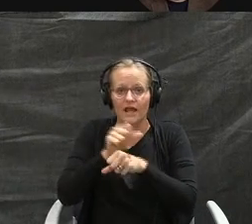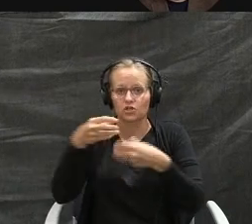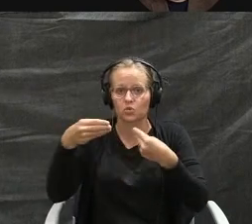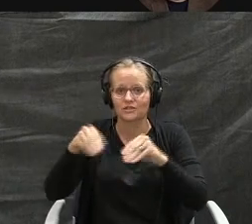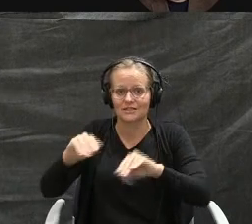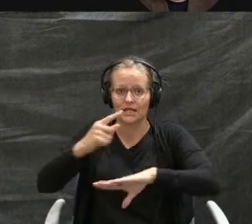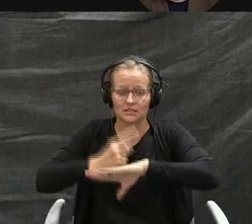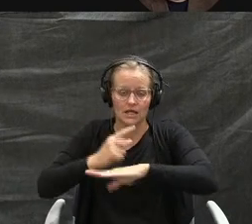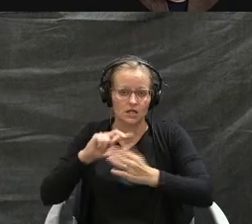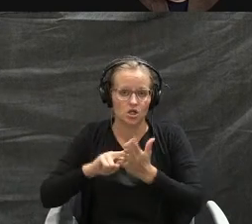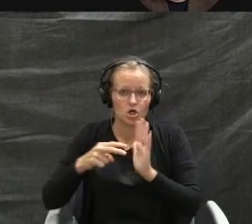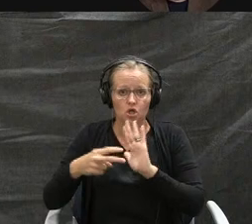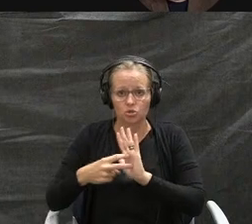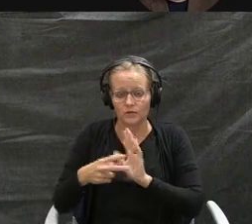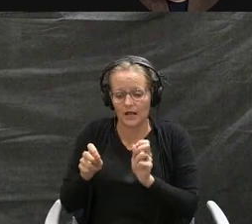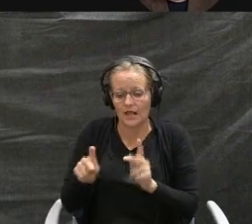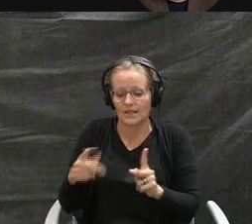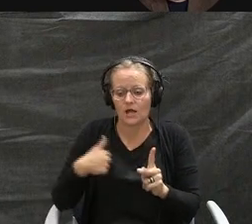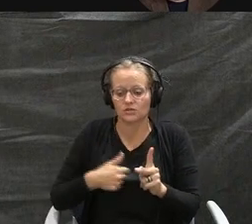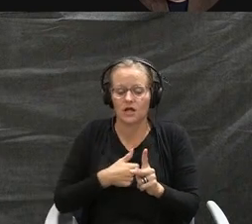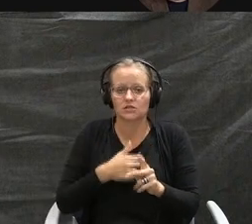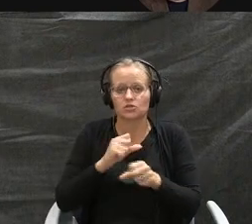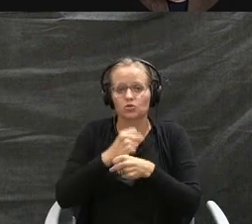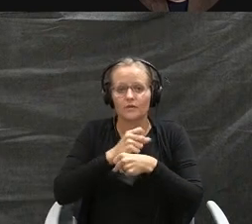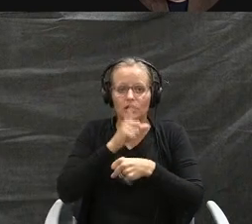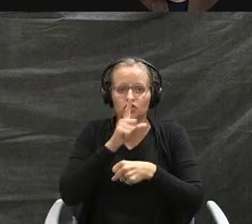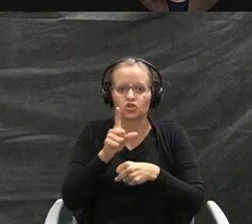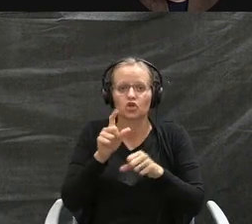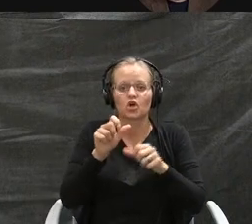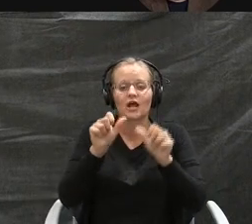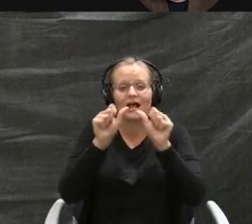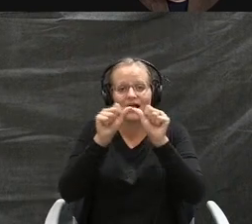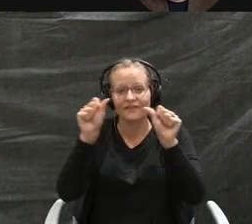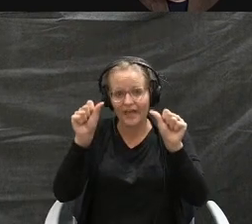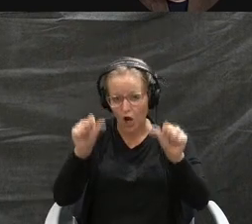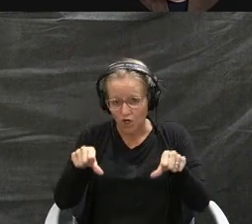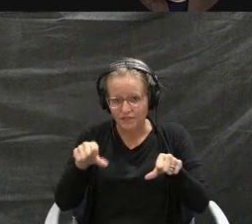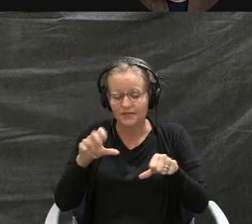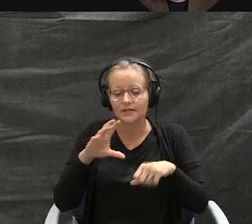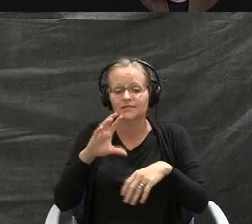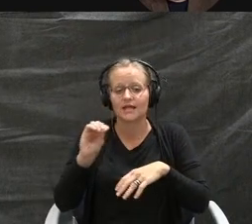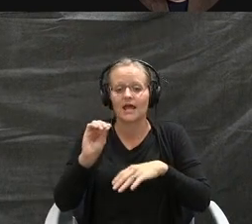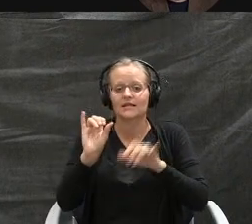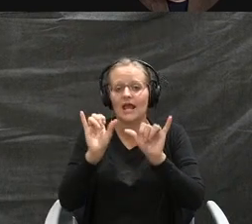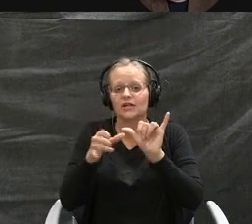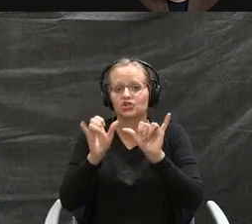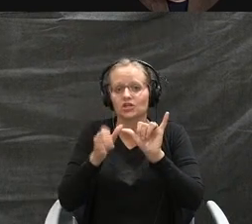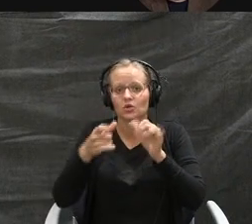do is make sure that the architect and engineering costs for the work that's being done on our roofing projects are